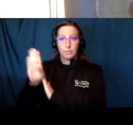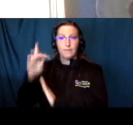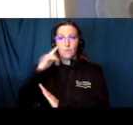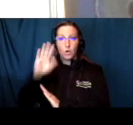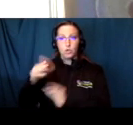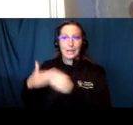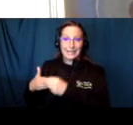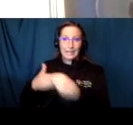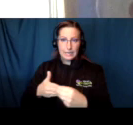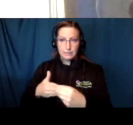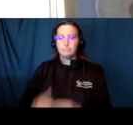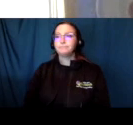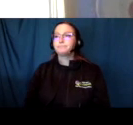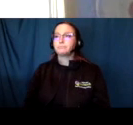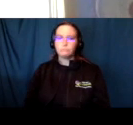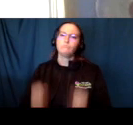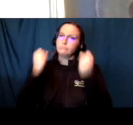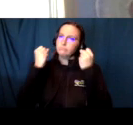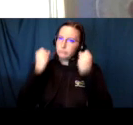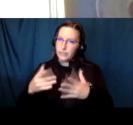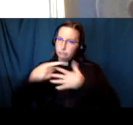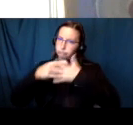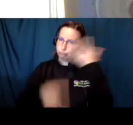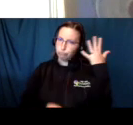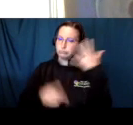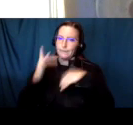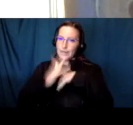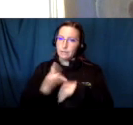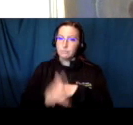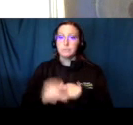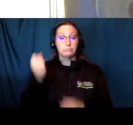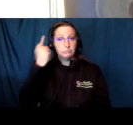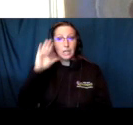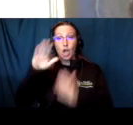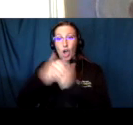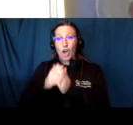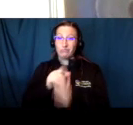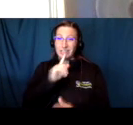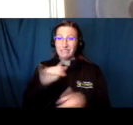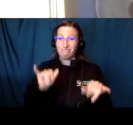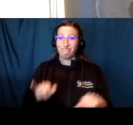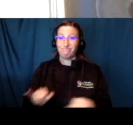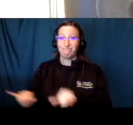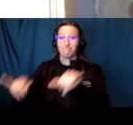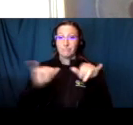There are many and we talked about how they're all about the same. They may list it in different ways but